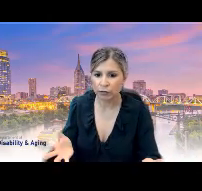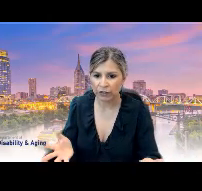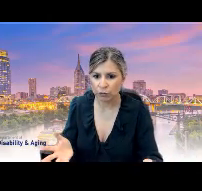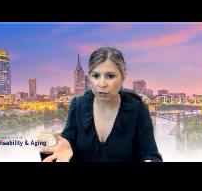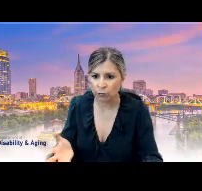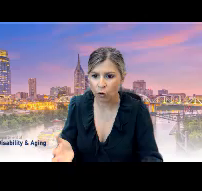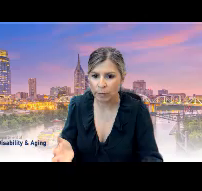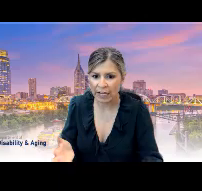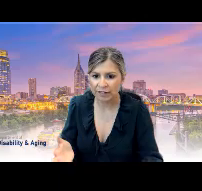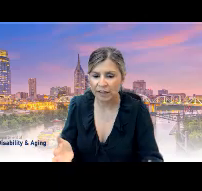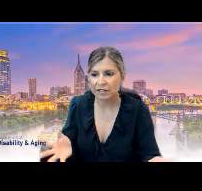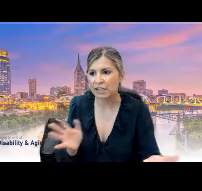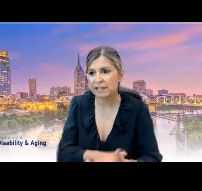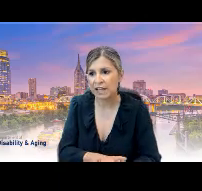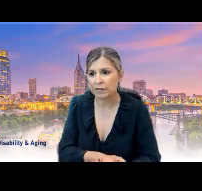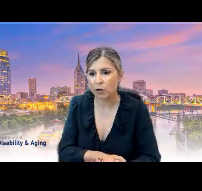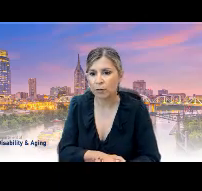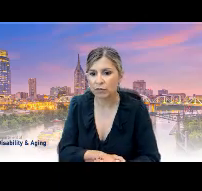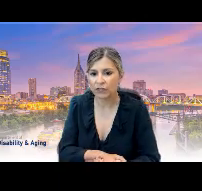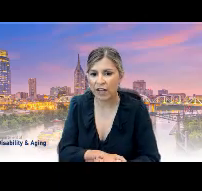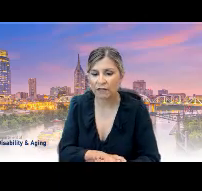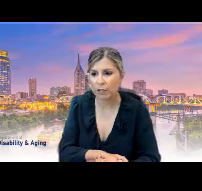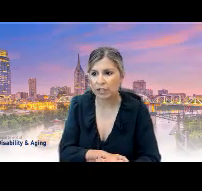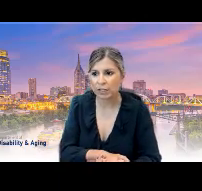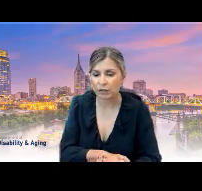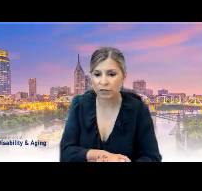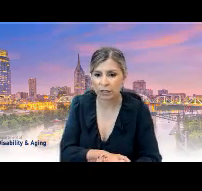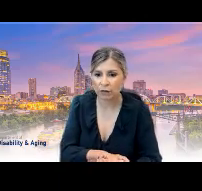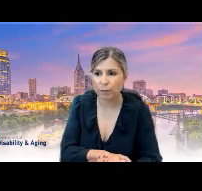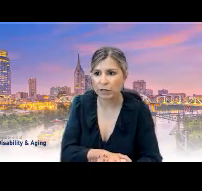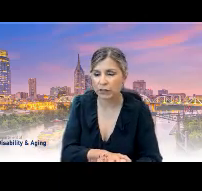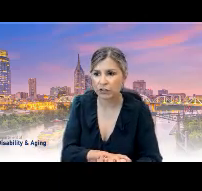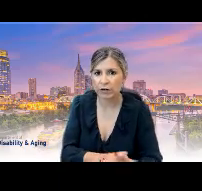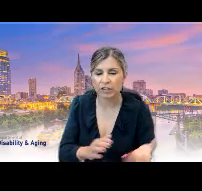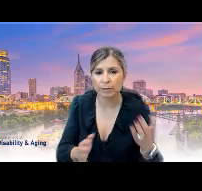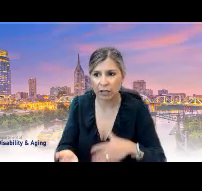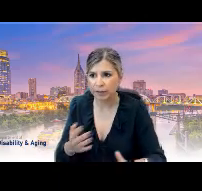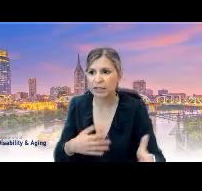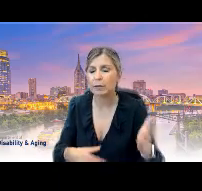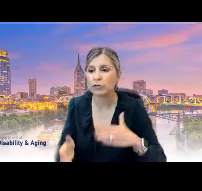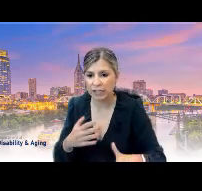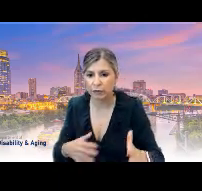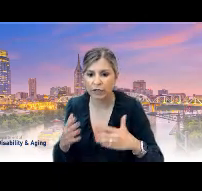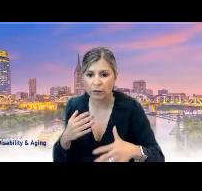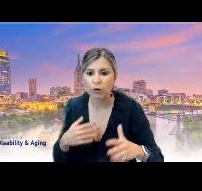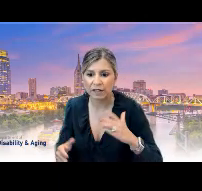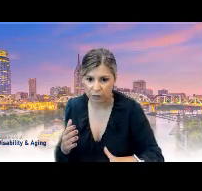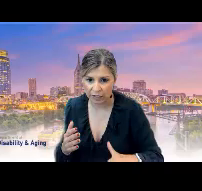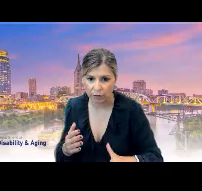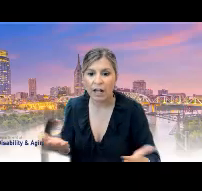access and saves almost $5,000, 000 a year for beneficiaries by helping them understand really what's out there.